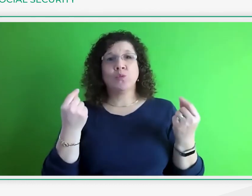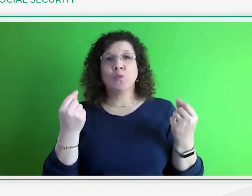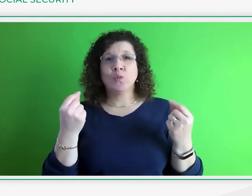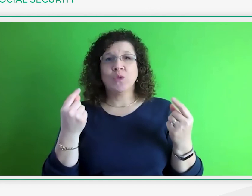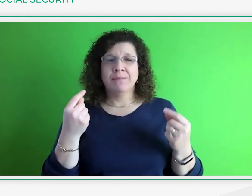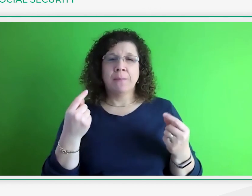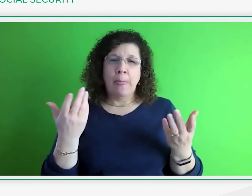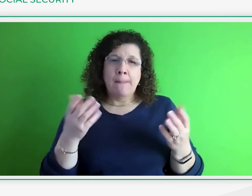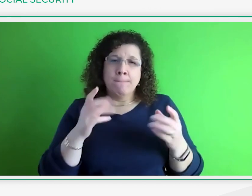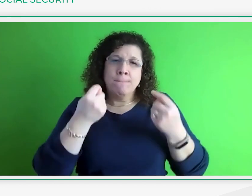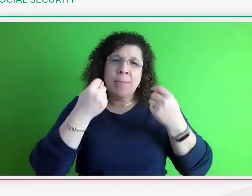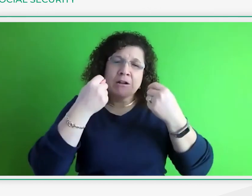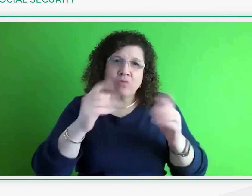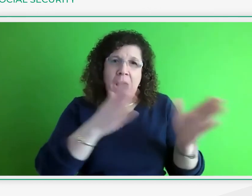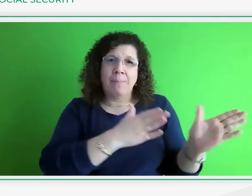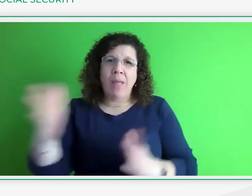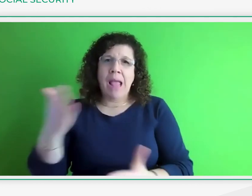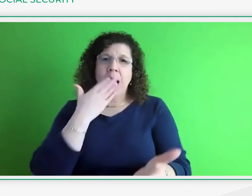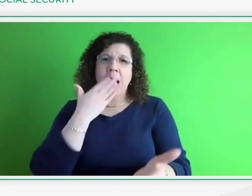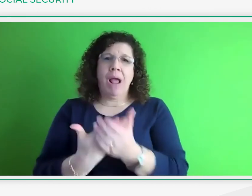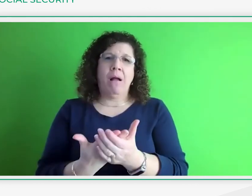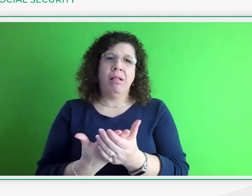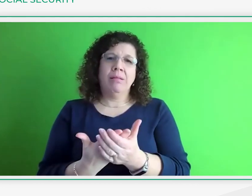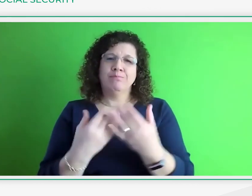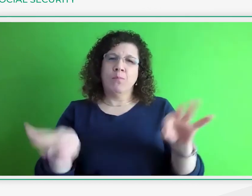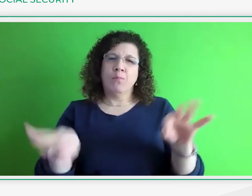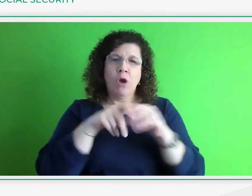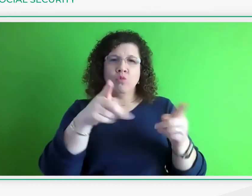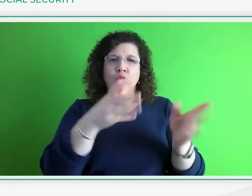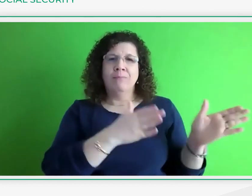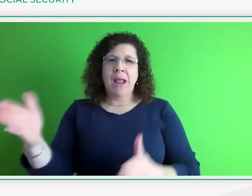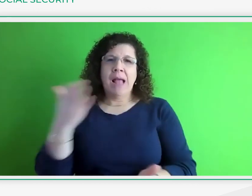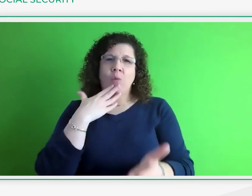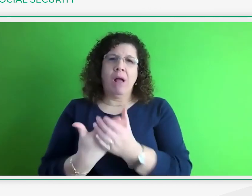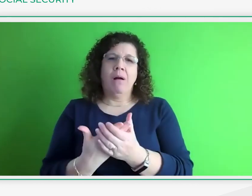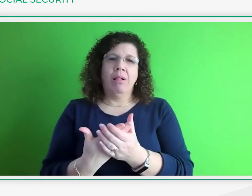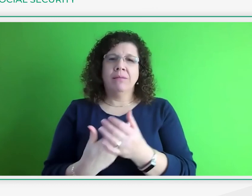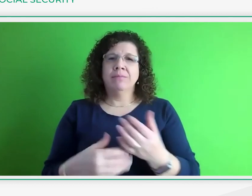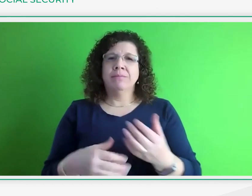Therefore, unfortunately, what we need to do then is just plan as best as we